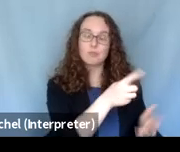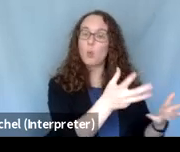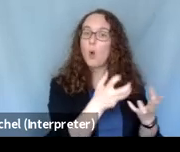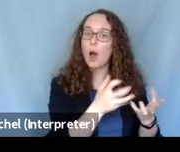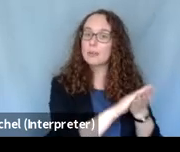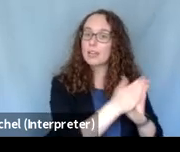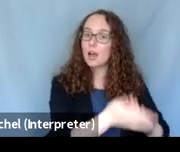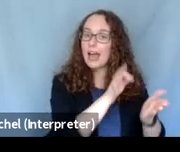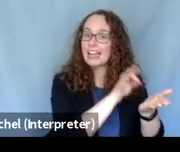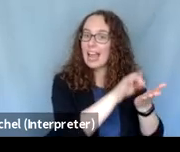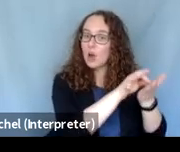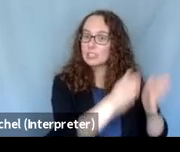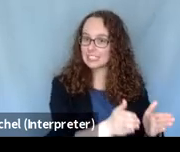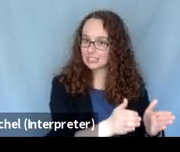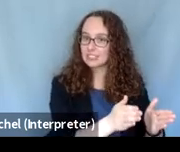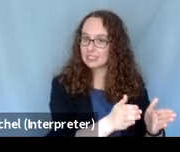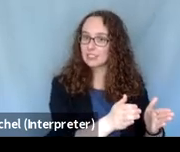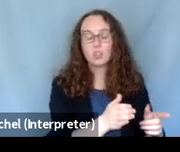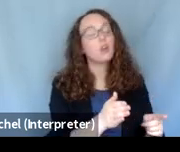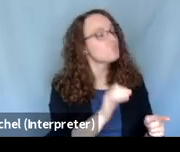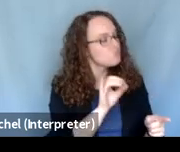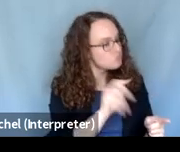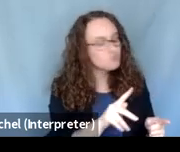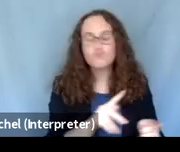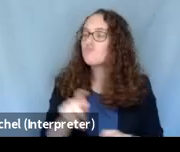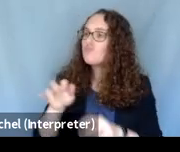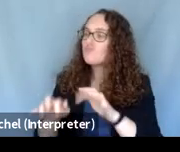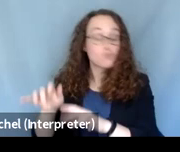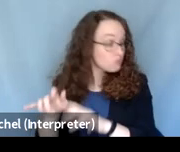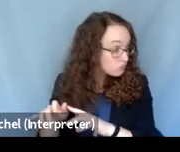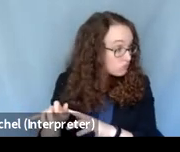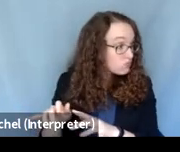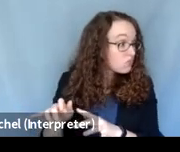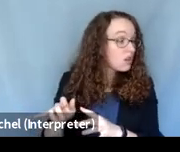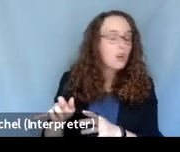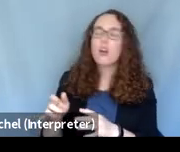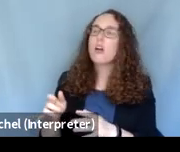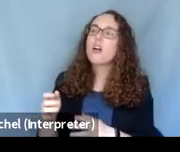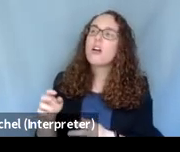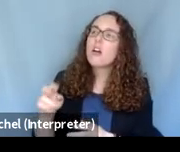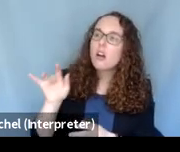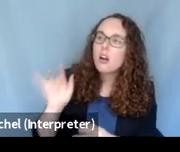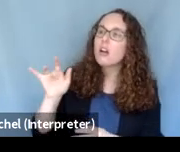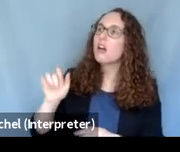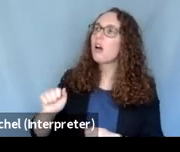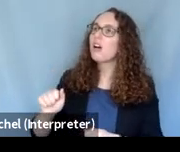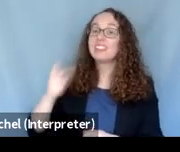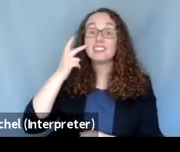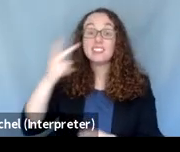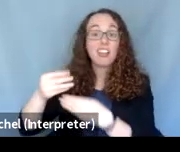knowledge, and abilities this individual would need to have if she wanted to pursue accounting.